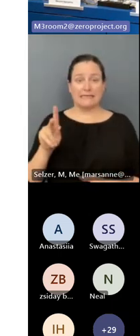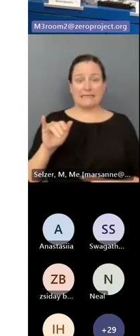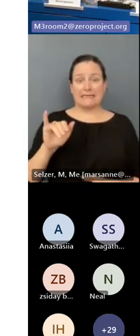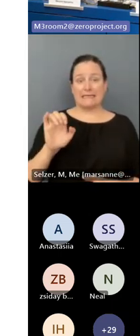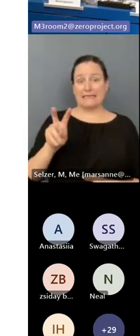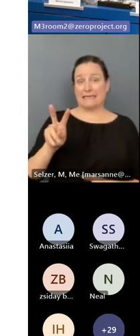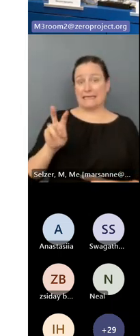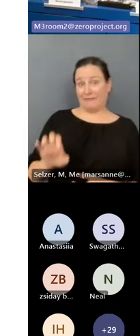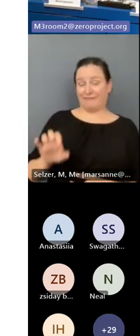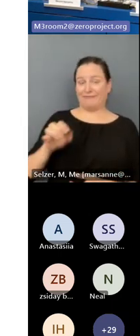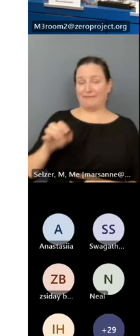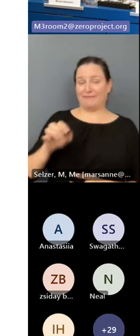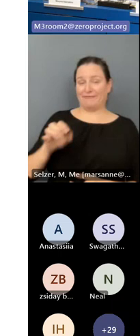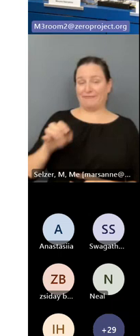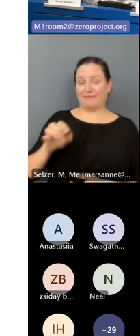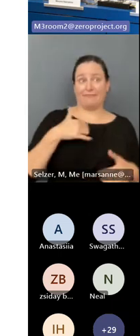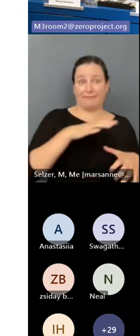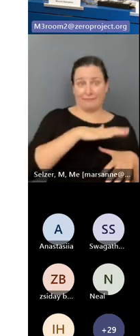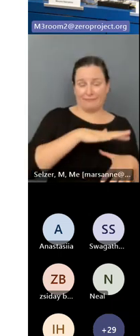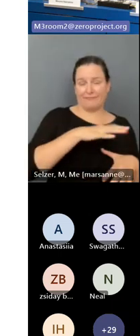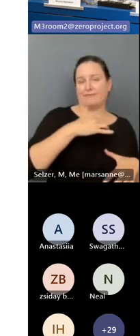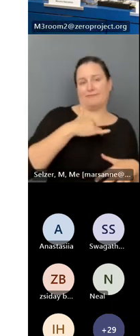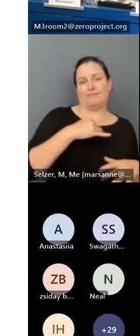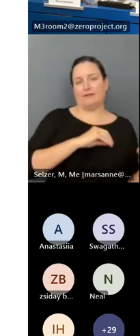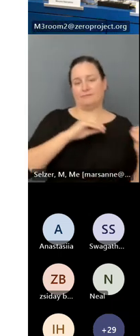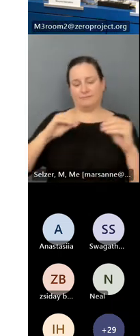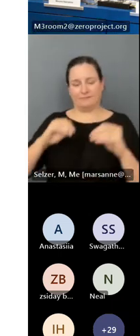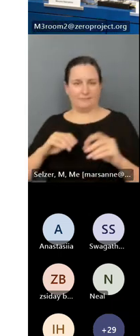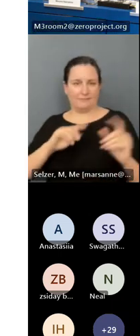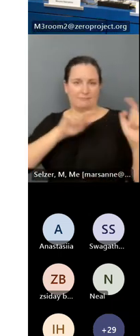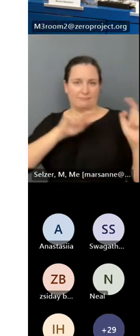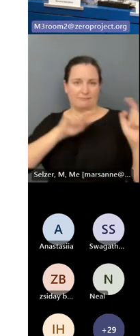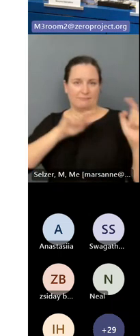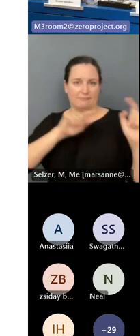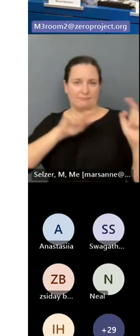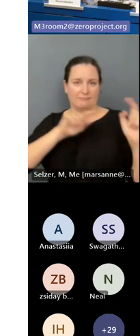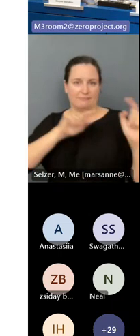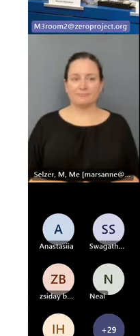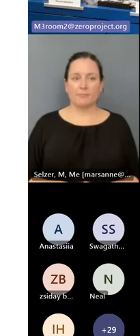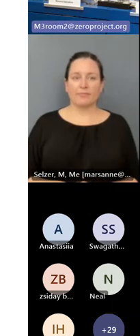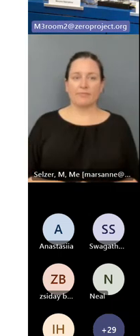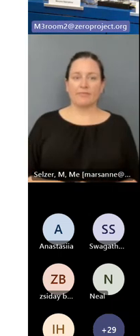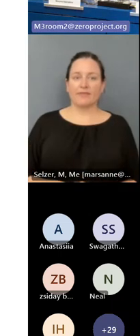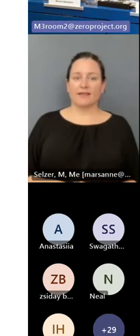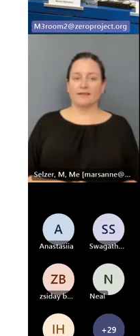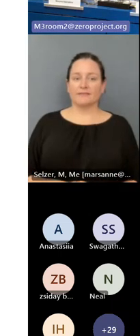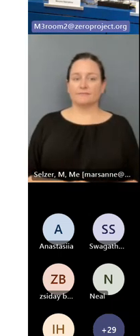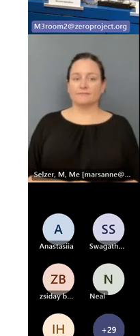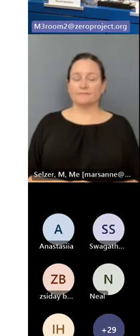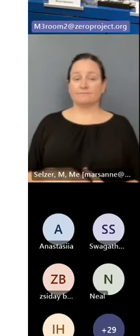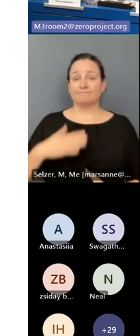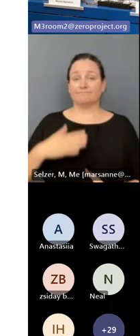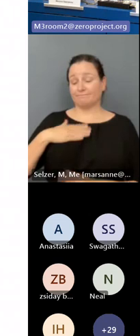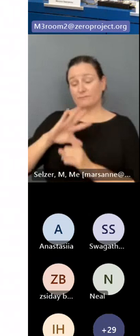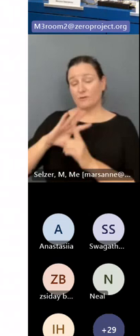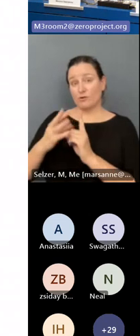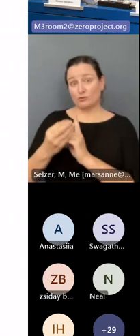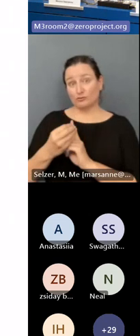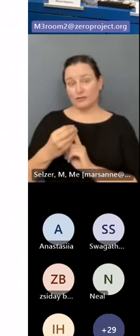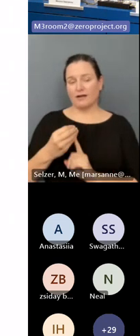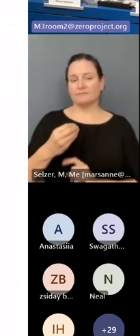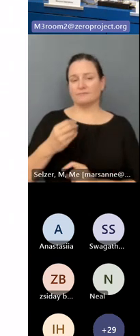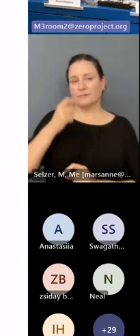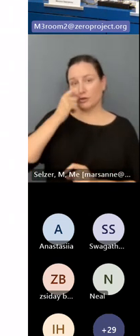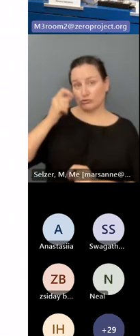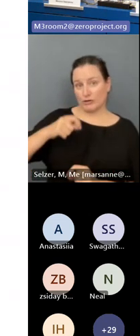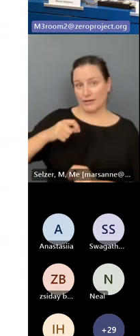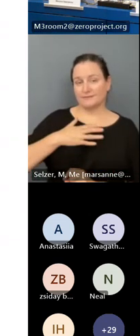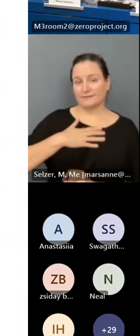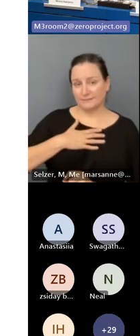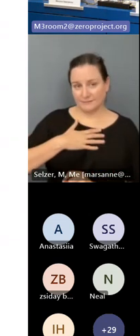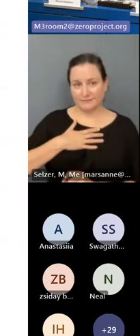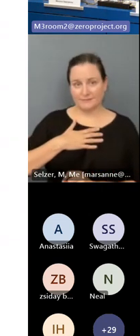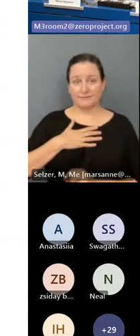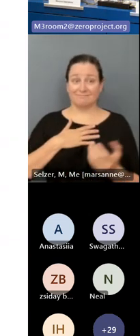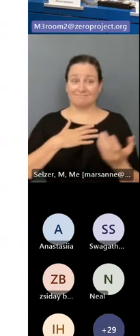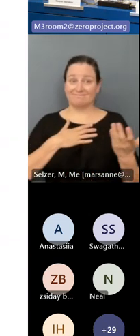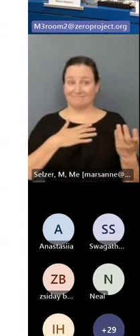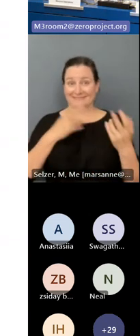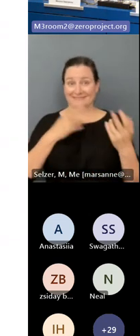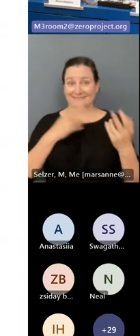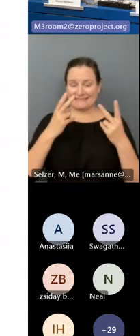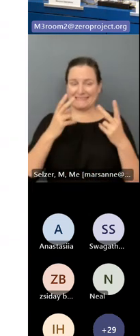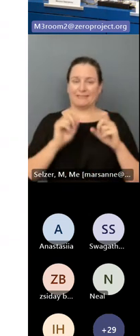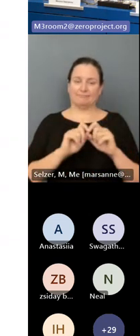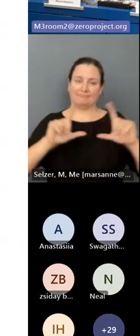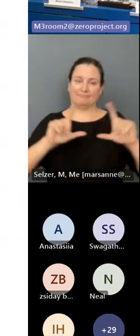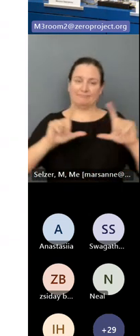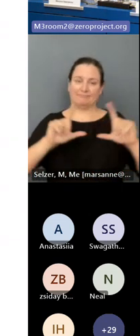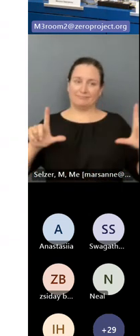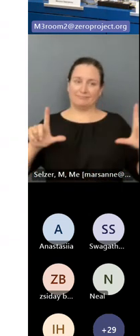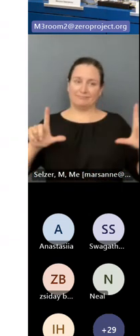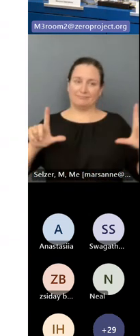and in Ukraine… in Ukrainian culture, there is such thing as Kryza, it is neck decoration for